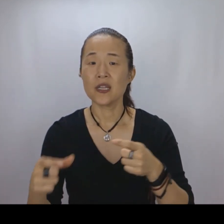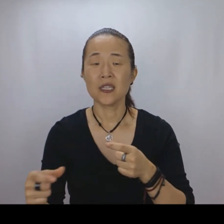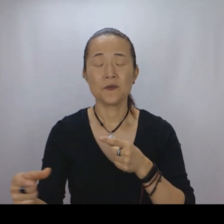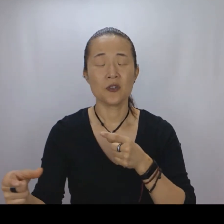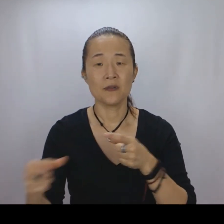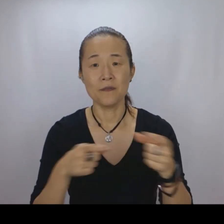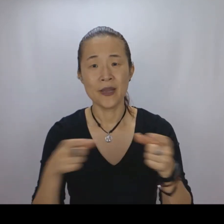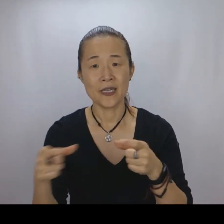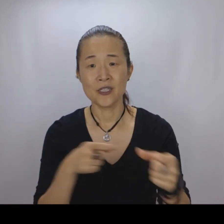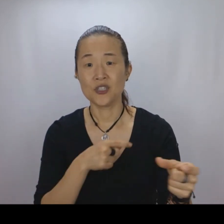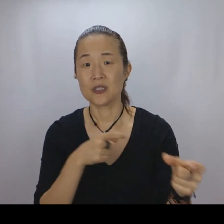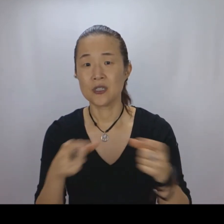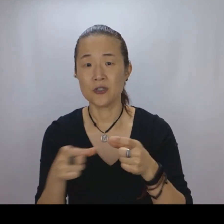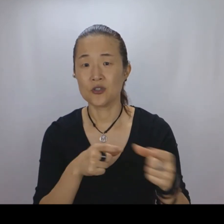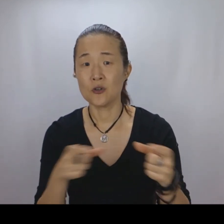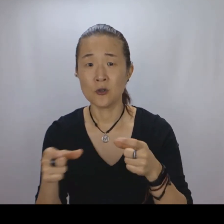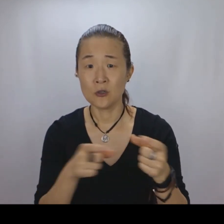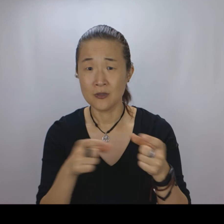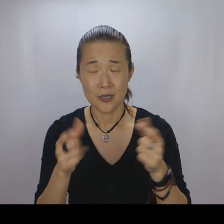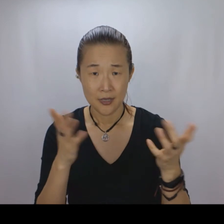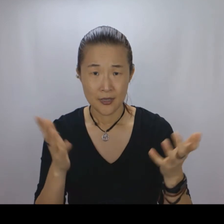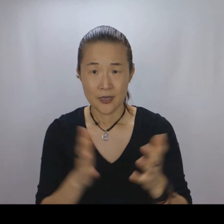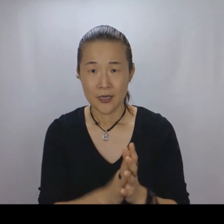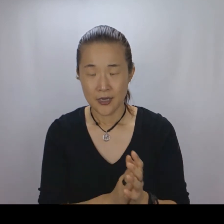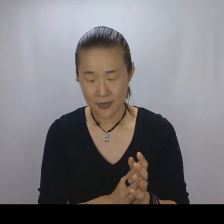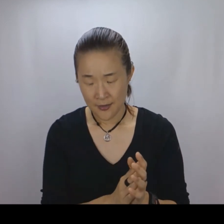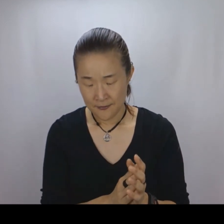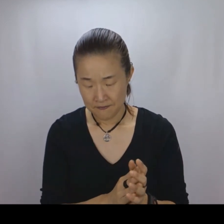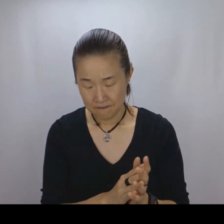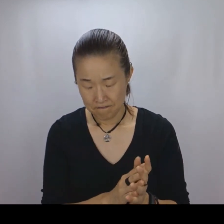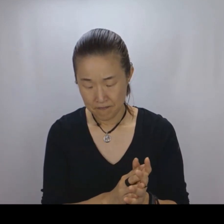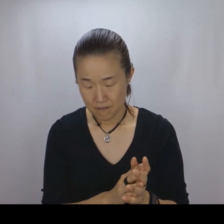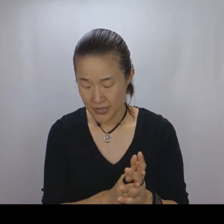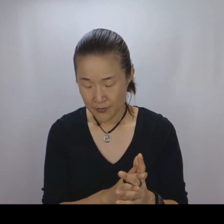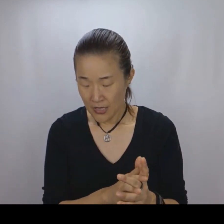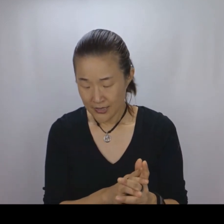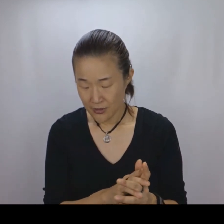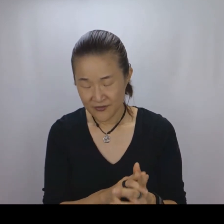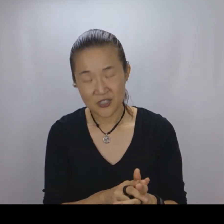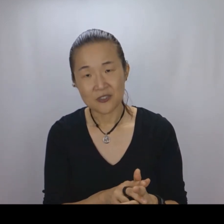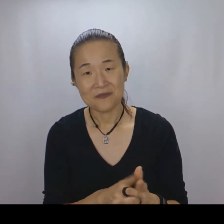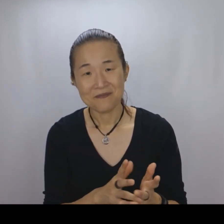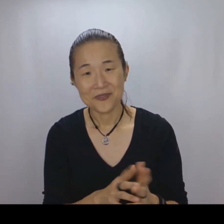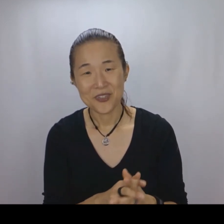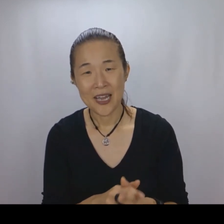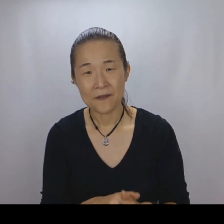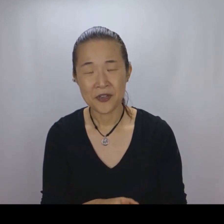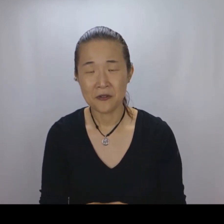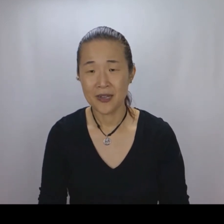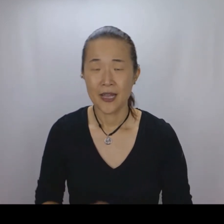and that's for manage, control, be the boss over, what have you.